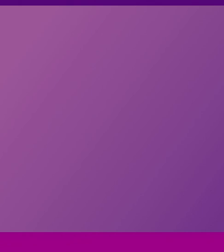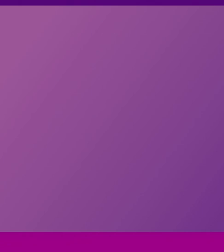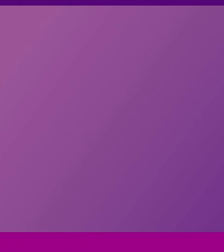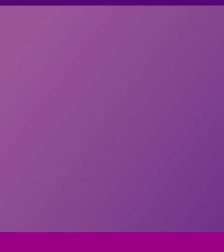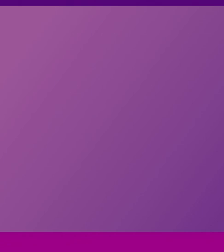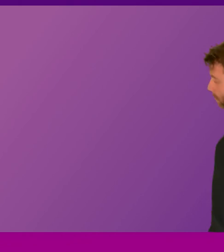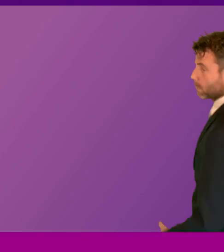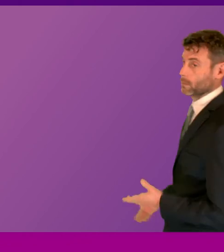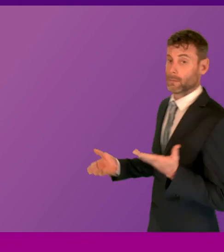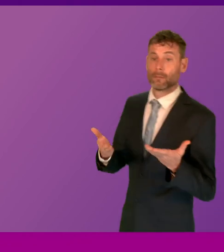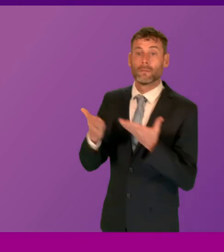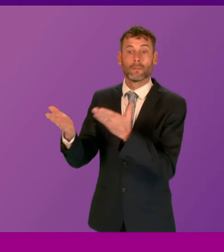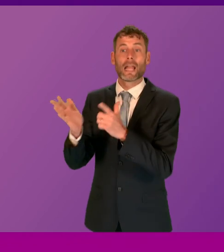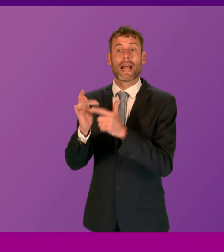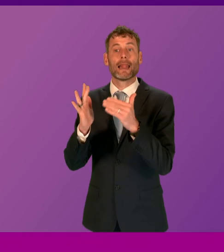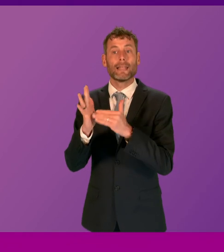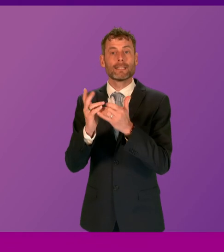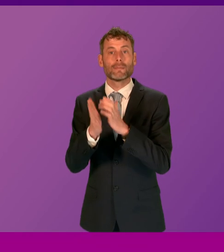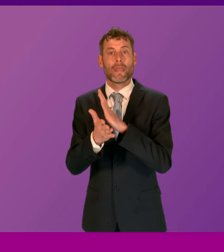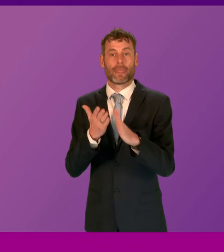I call Liz Smith.